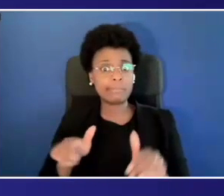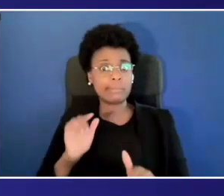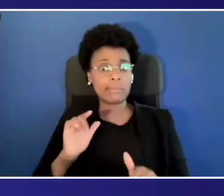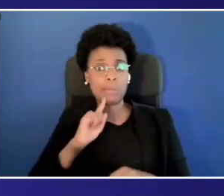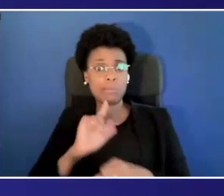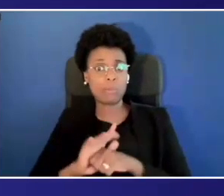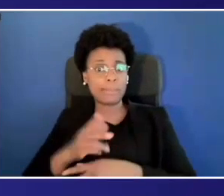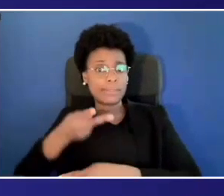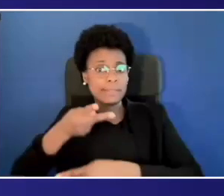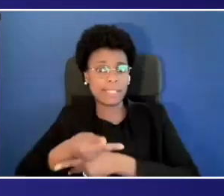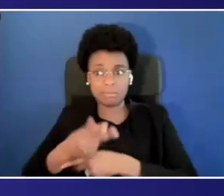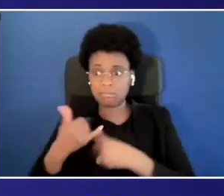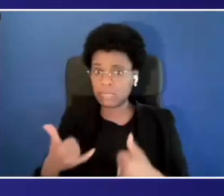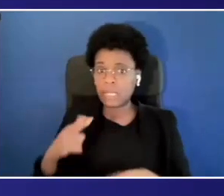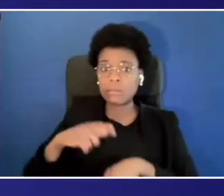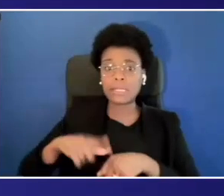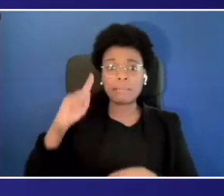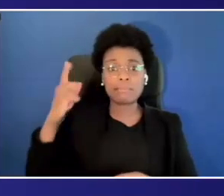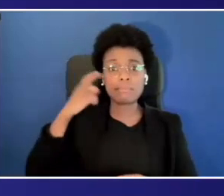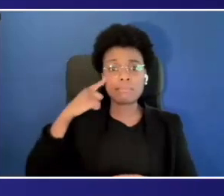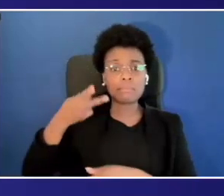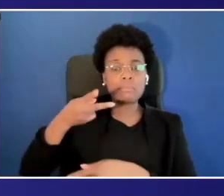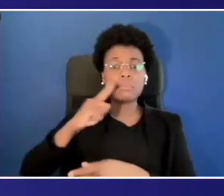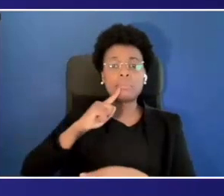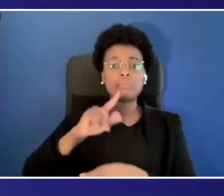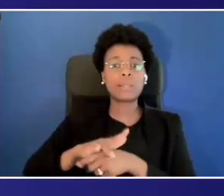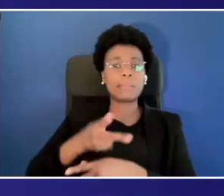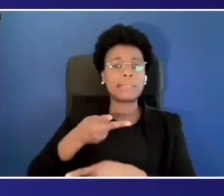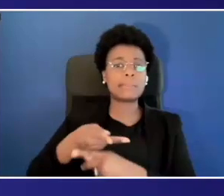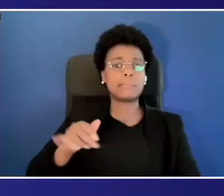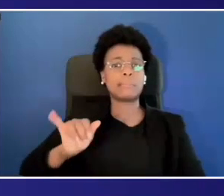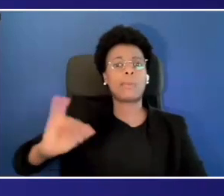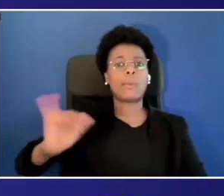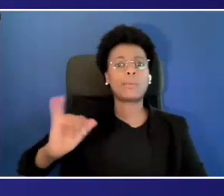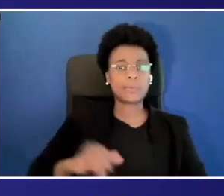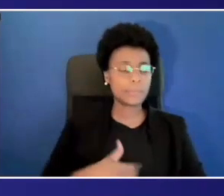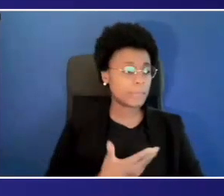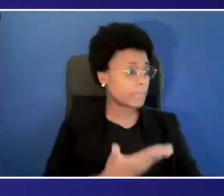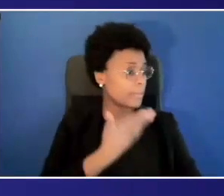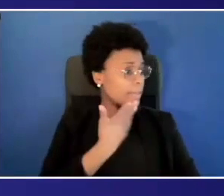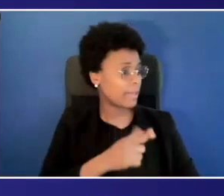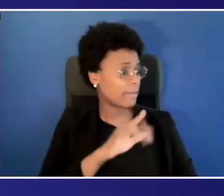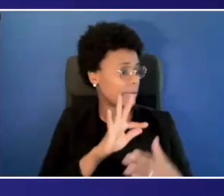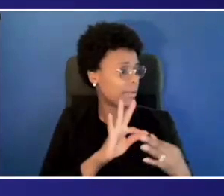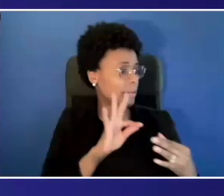Thank you. Thank you for your comments.